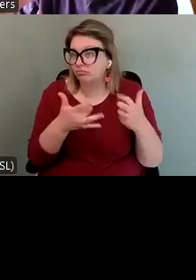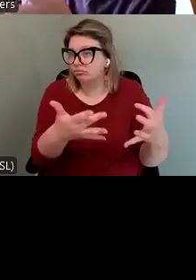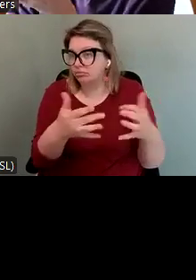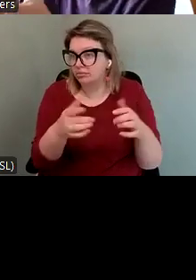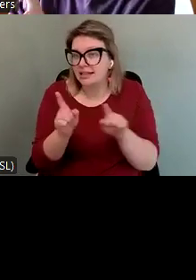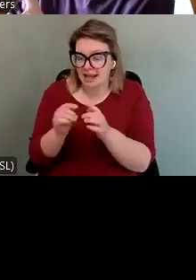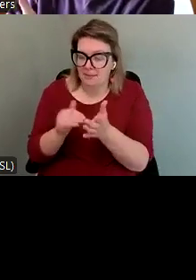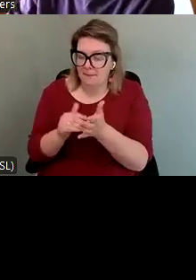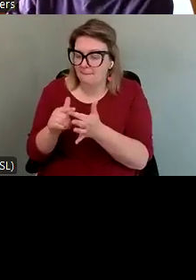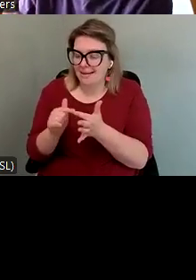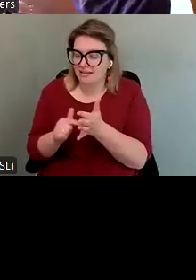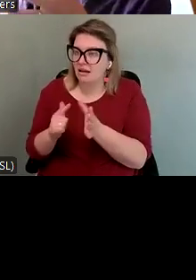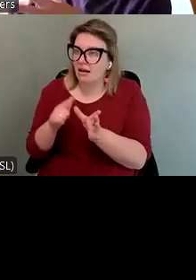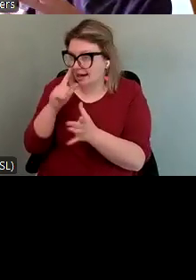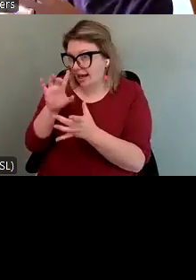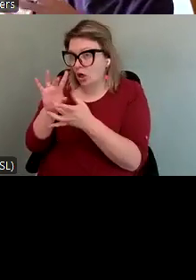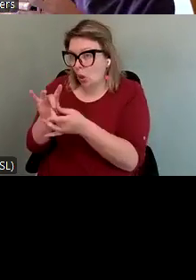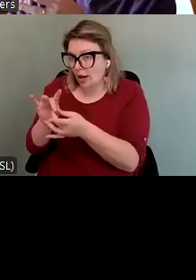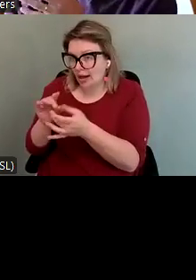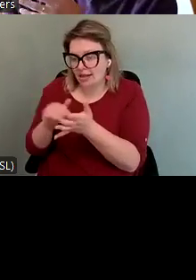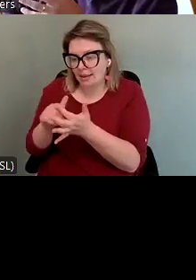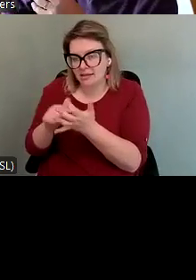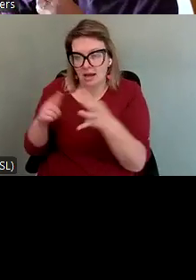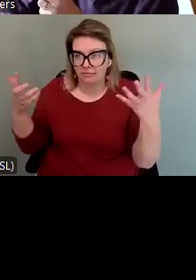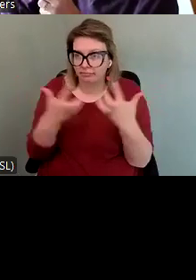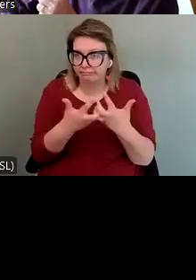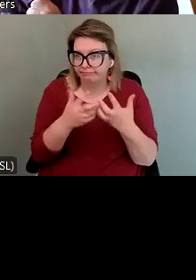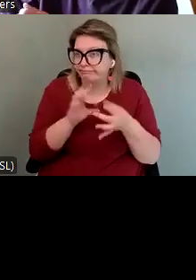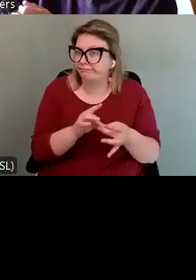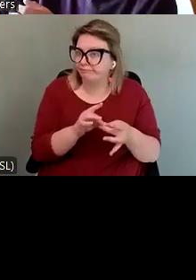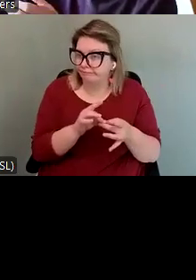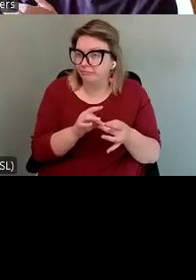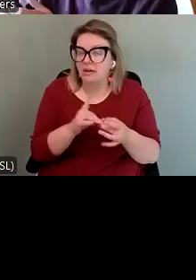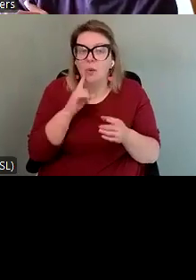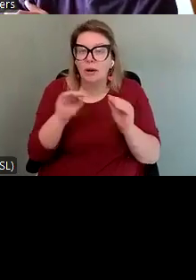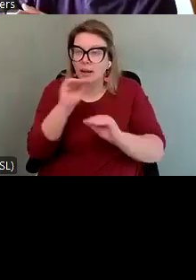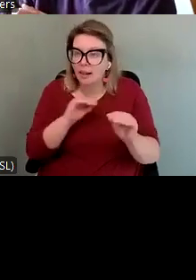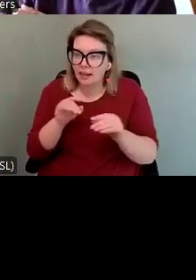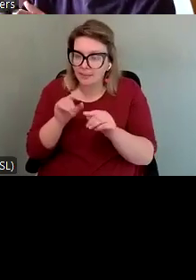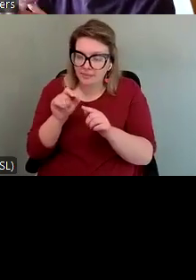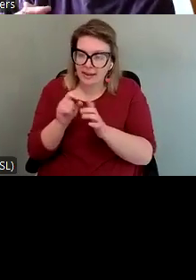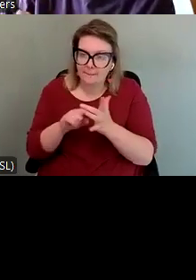You can log into Meta, or you can link it together, and it'll do the pixel stuff. It'll do the conversions API stuff,